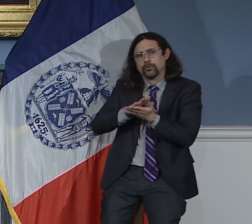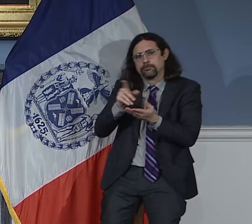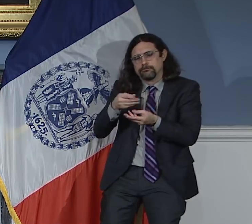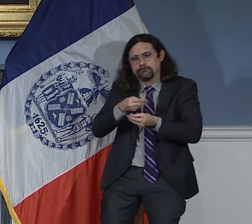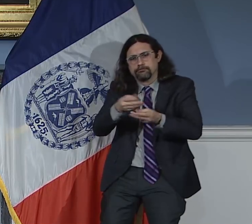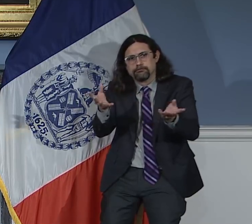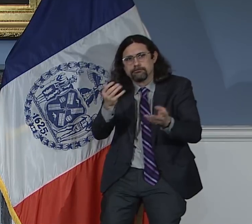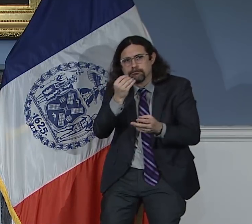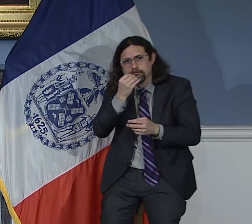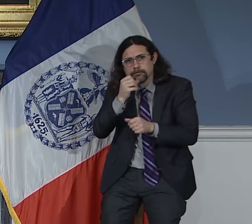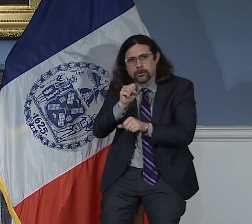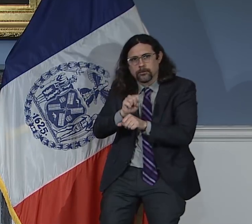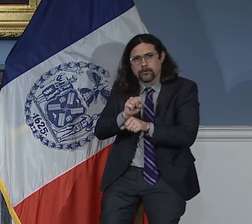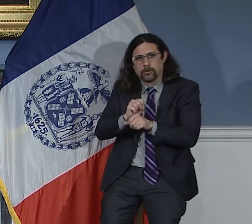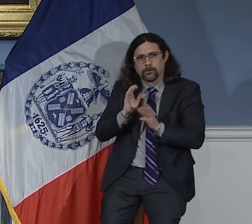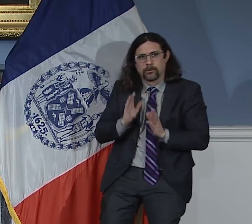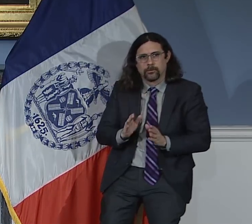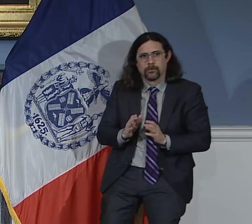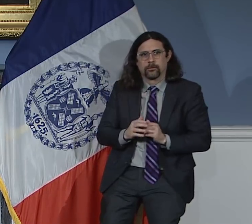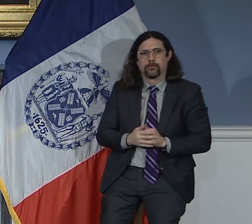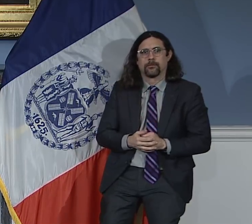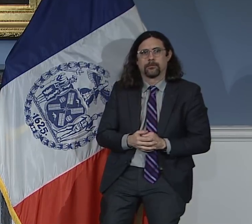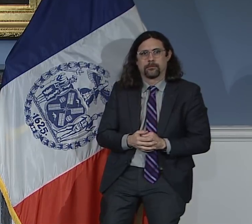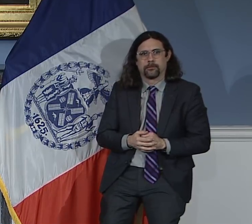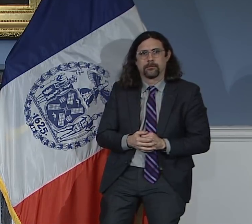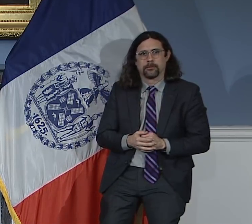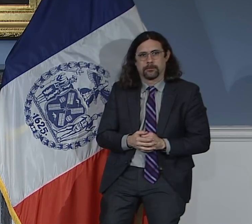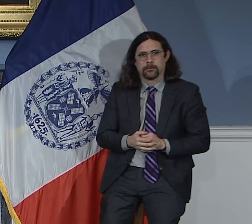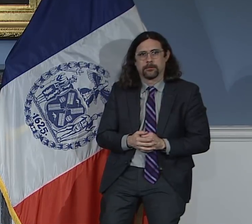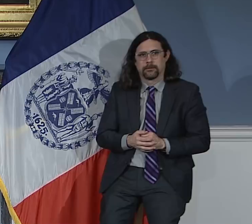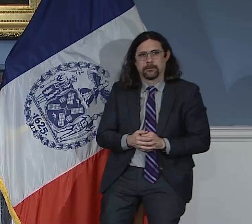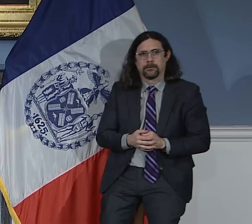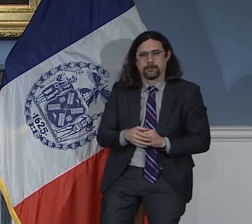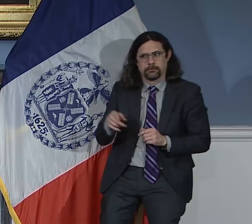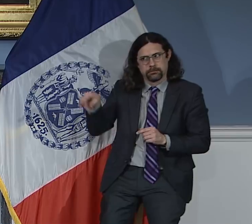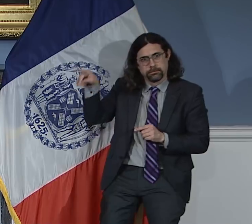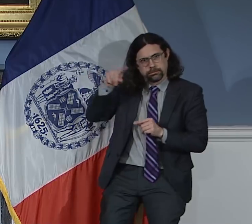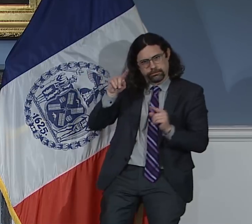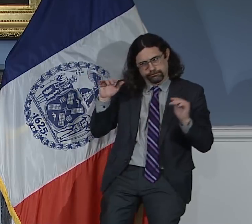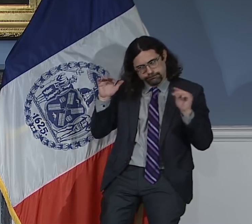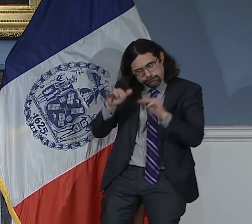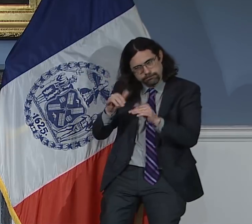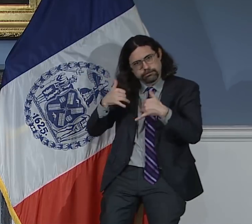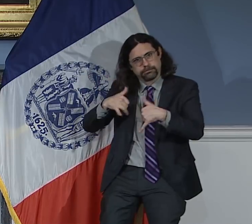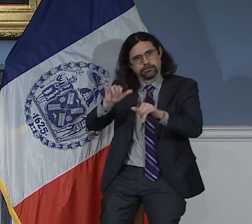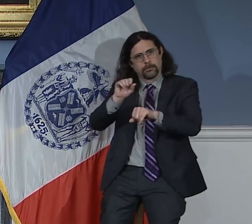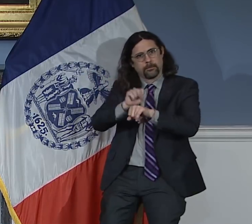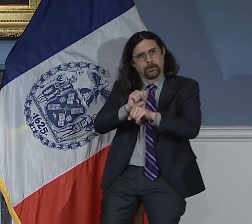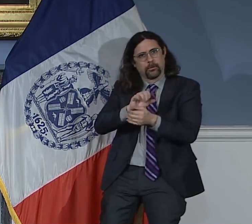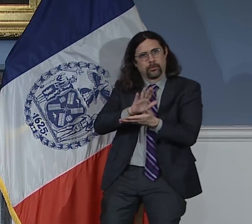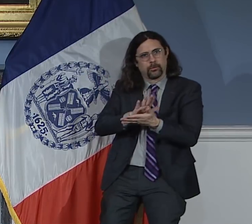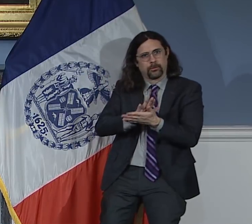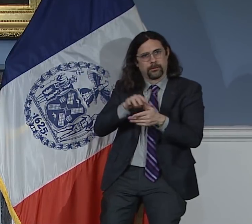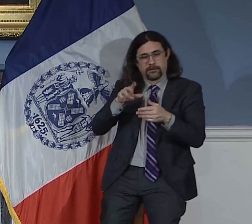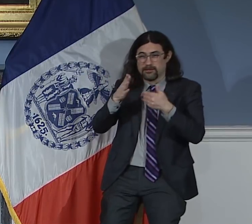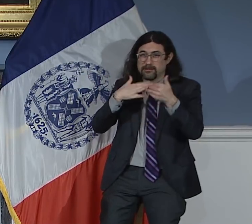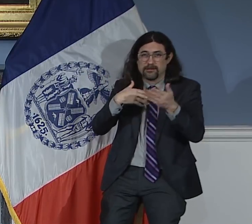FOOD SERVICE WORKERS WHO WENT TO SCHOOL TO MAKE SURE KIDS HAD MEALS EVEN THOUGH